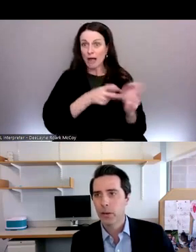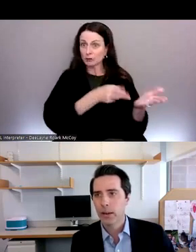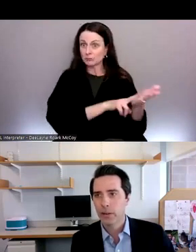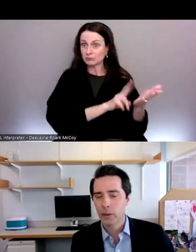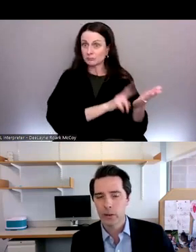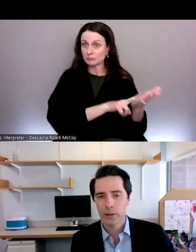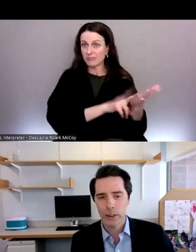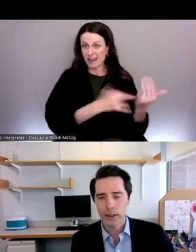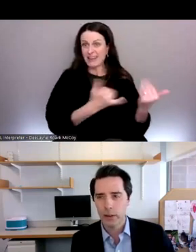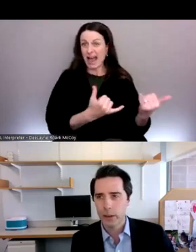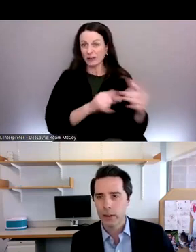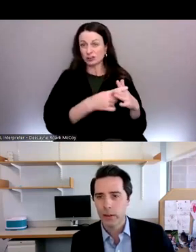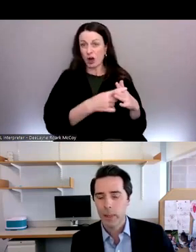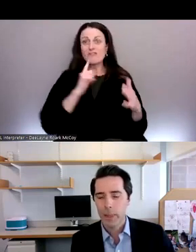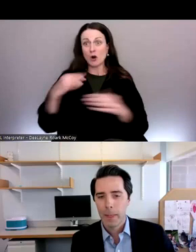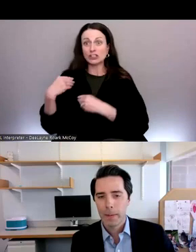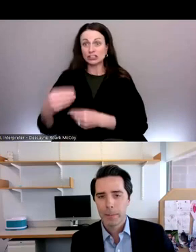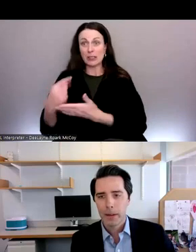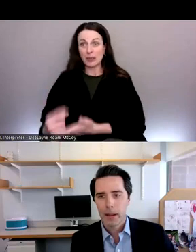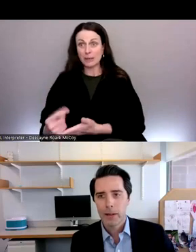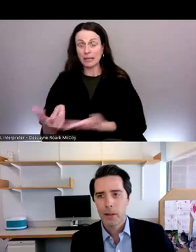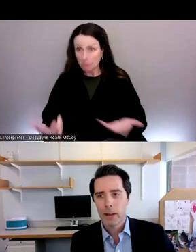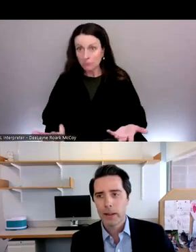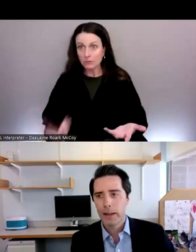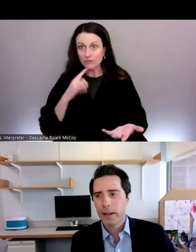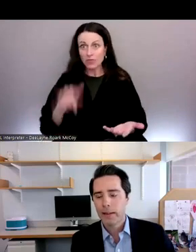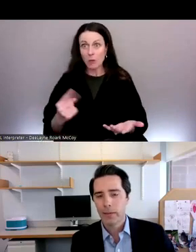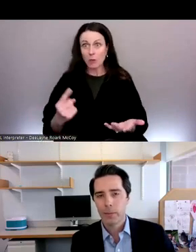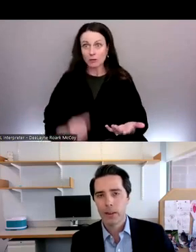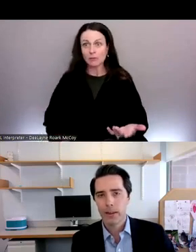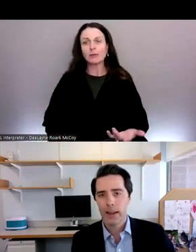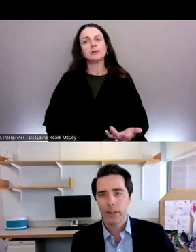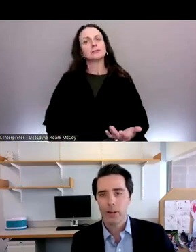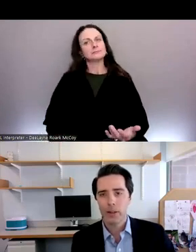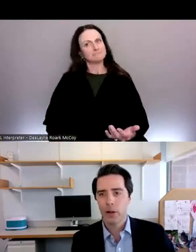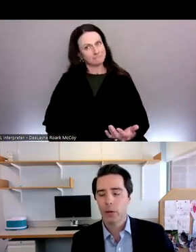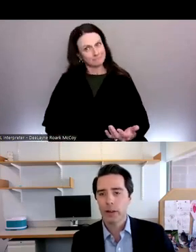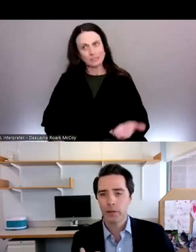individuals for gene therapy